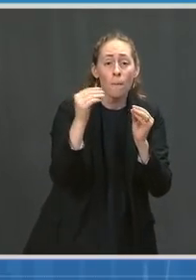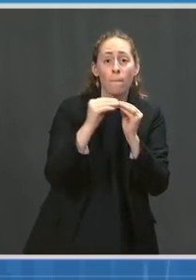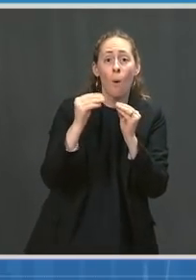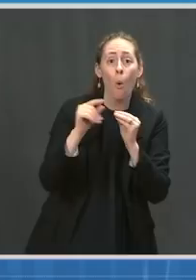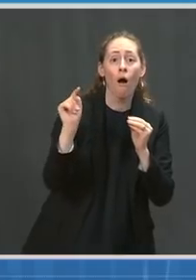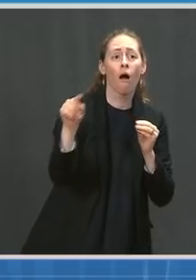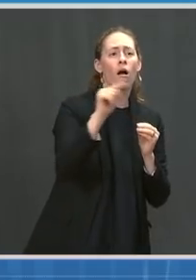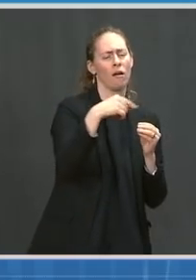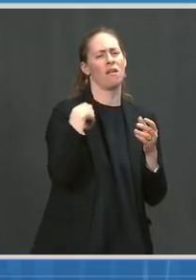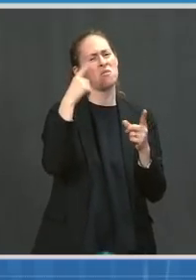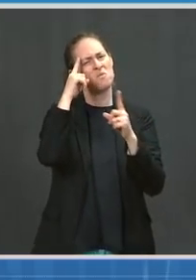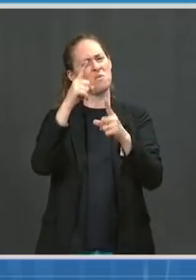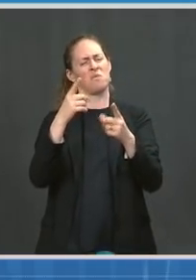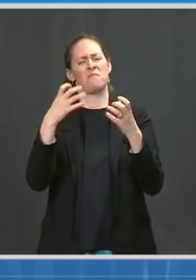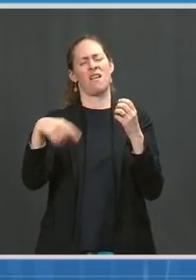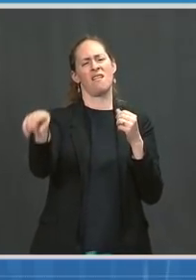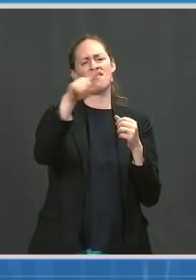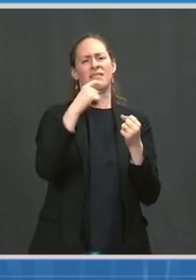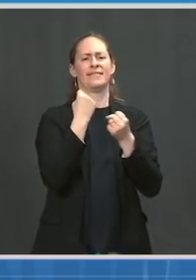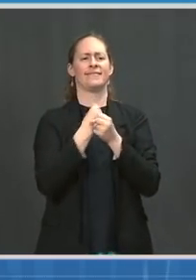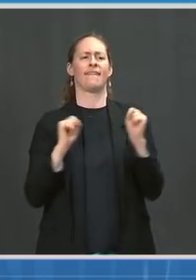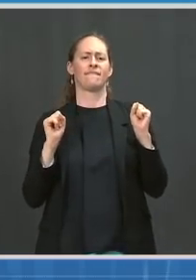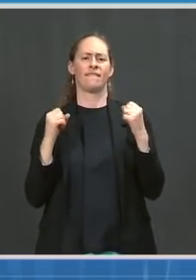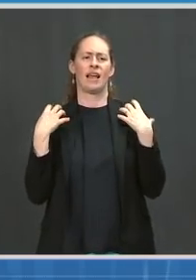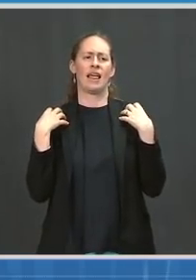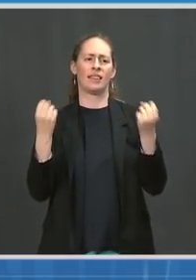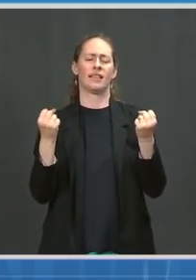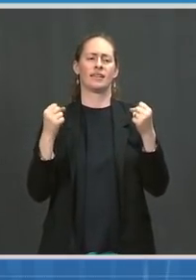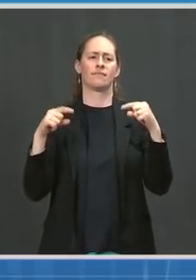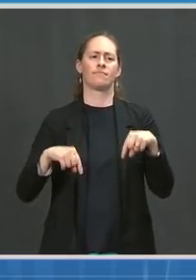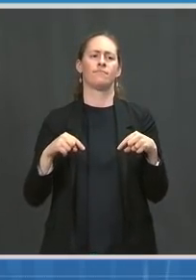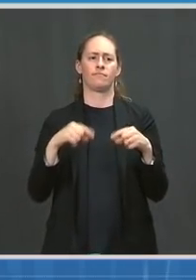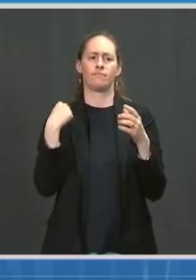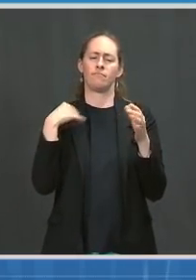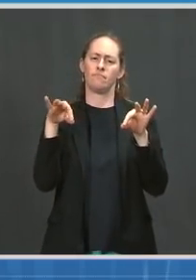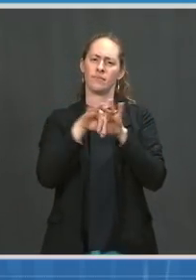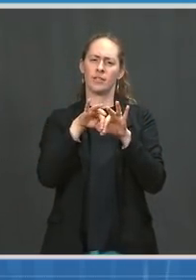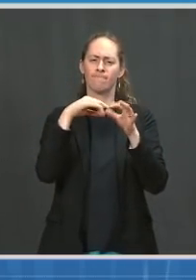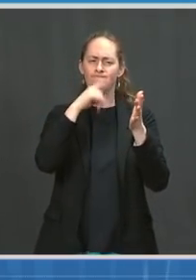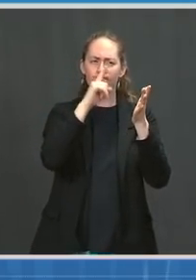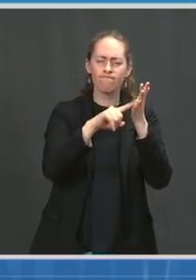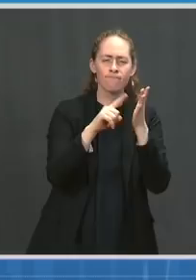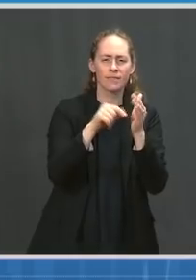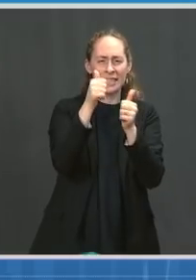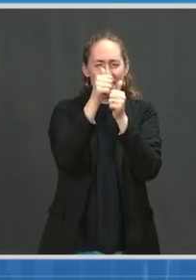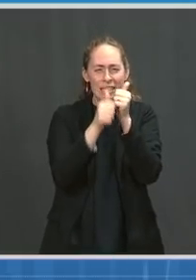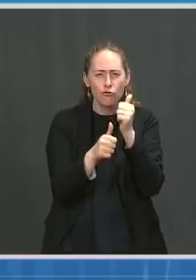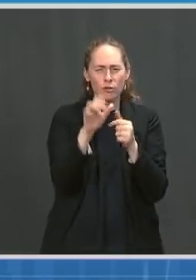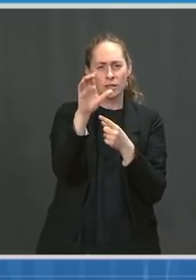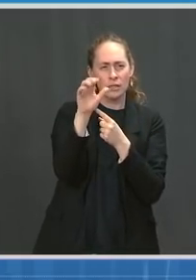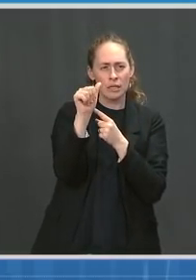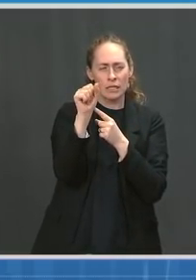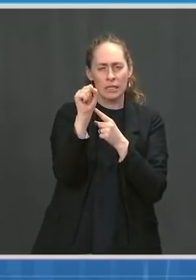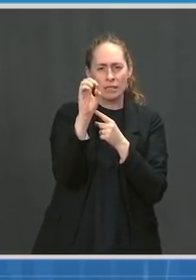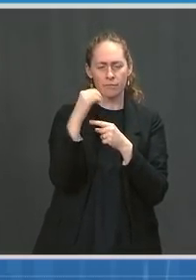As we obtain more data and can carefully review each case, we will be able to provide the best recommendations and appropriate next steps